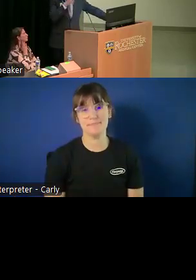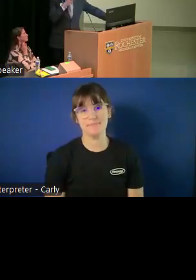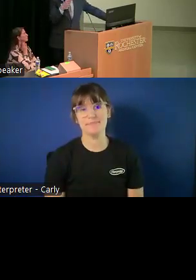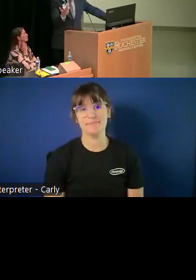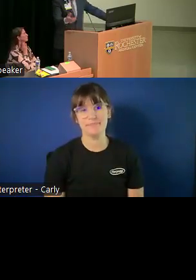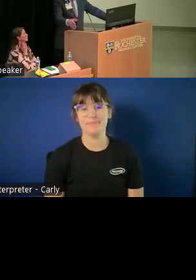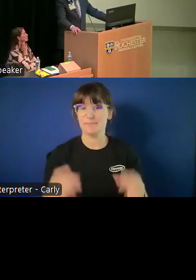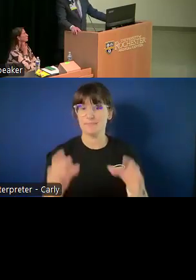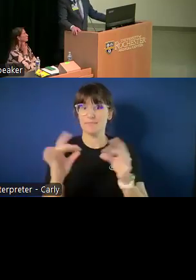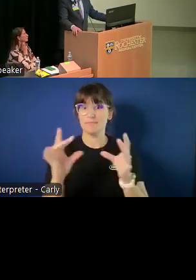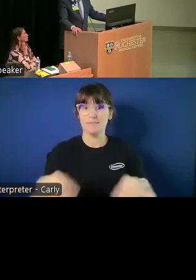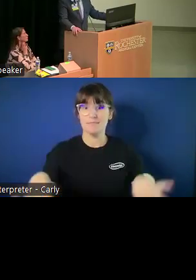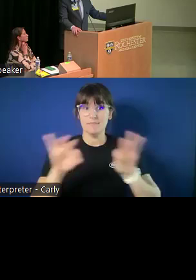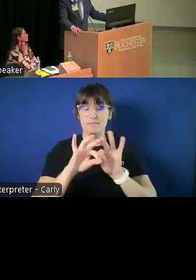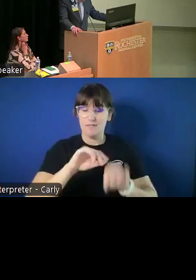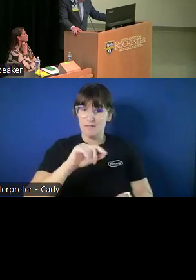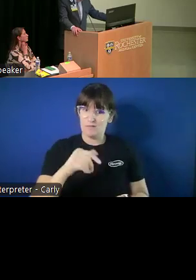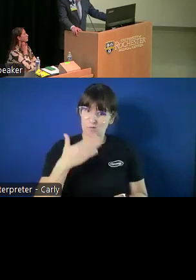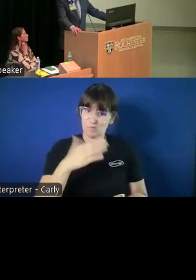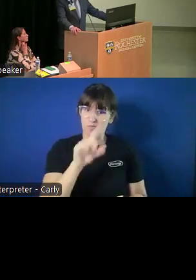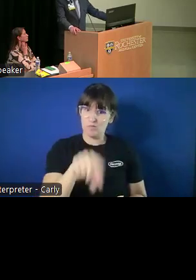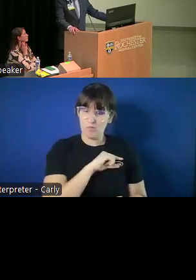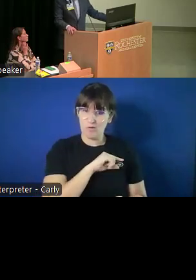importance of providing quality well-being data to the institution and I and I mentioned we've